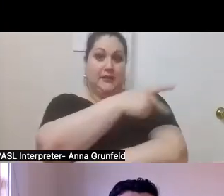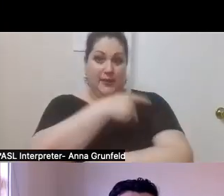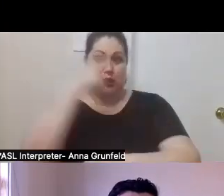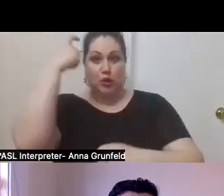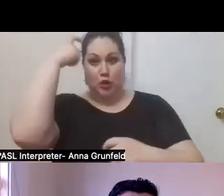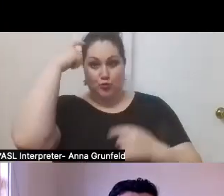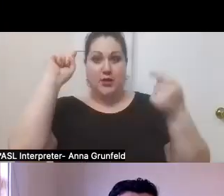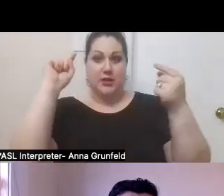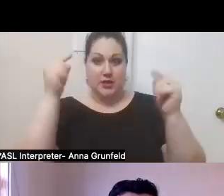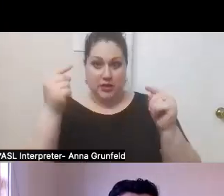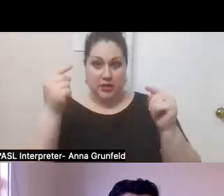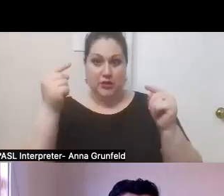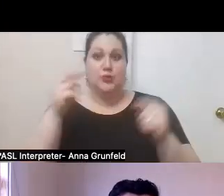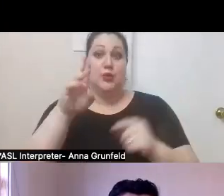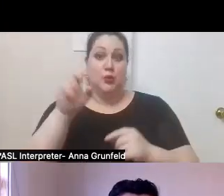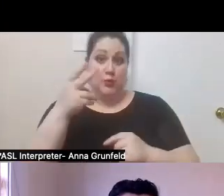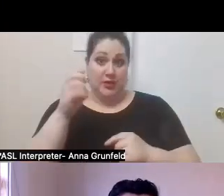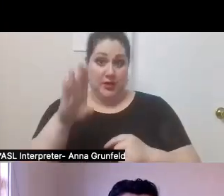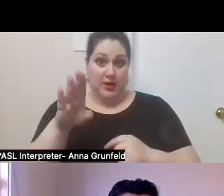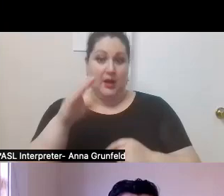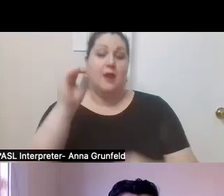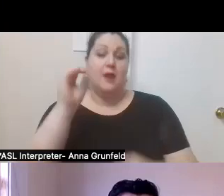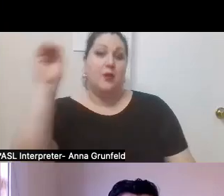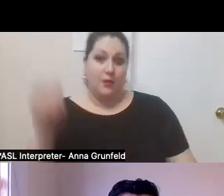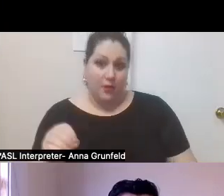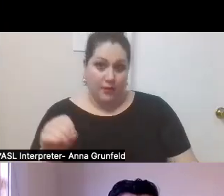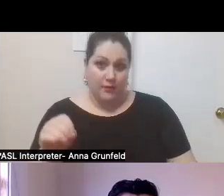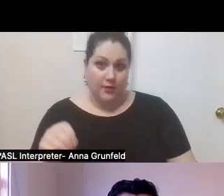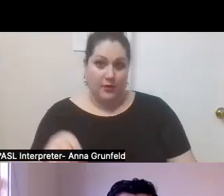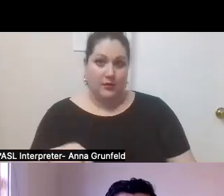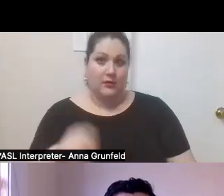Ottawa, thousands of kilometers away from Denver.